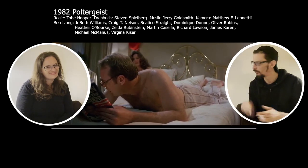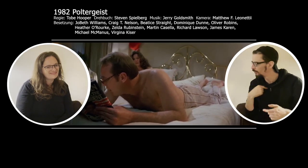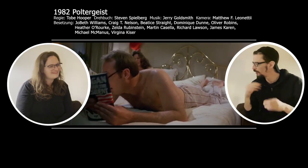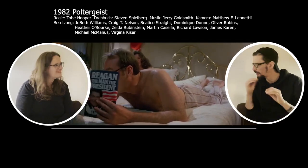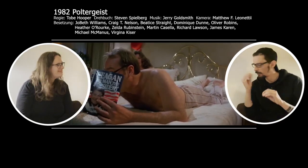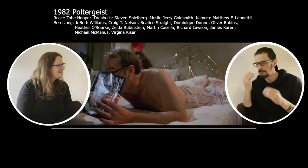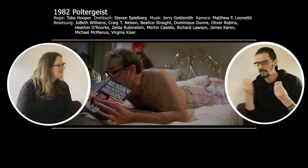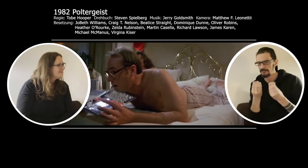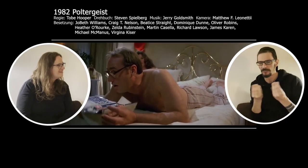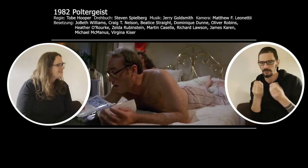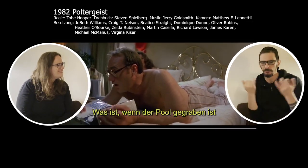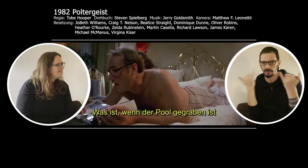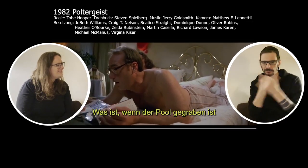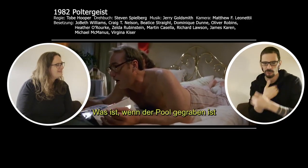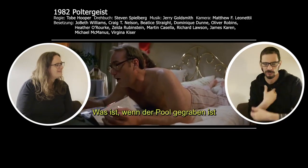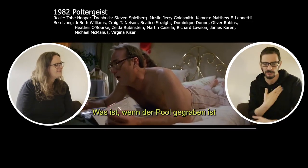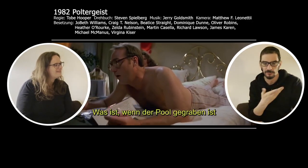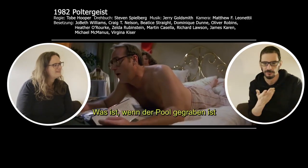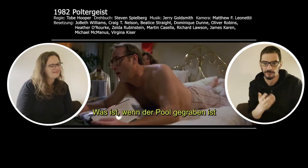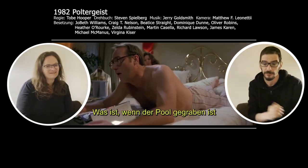Or I think I misunderstood the subtitle.